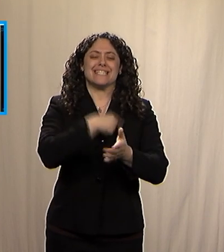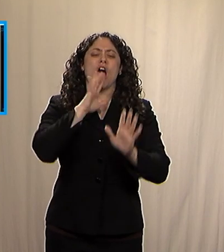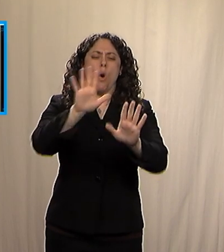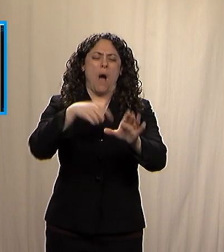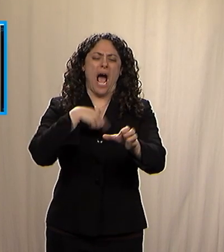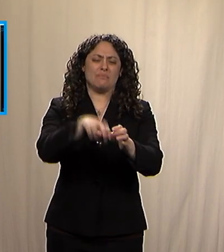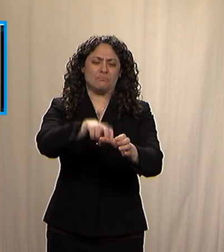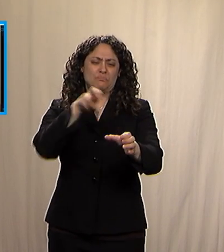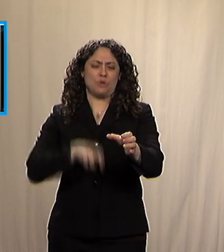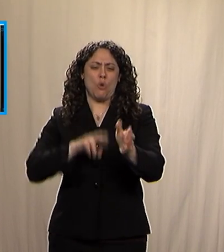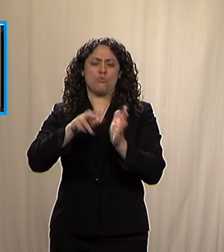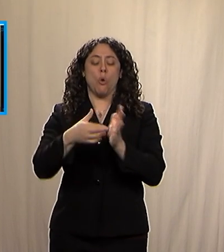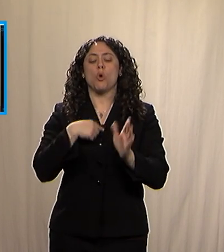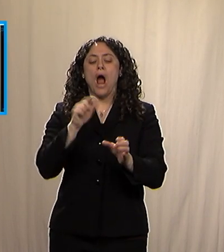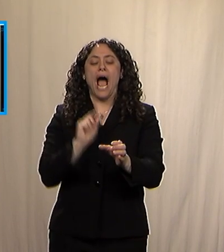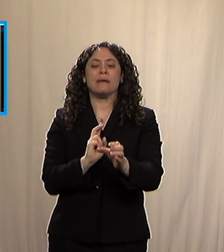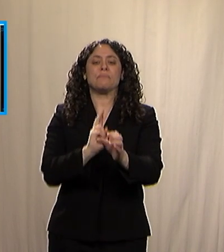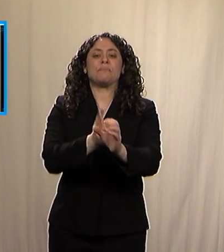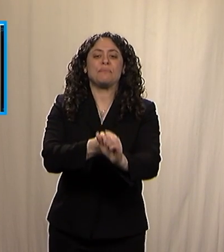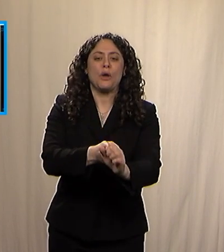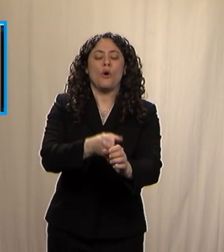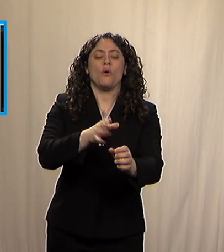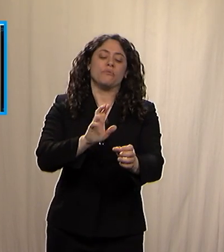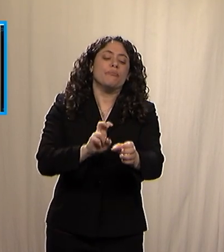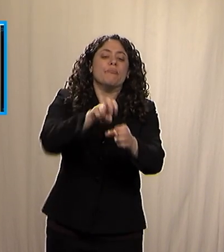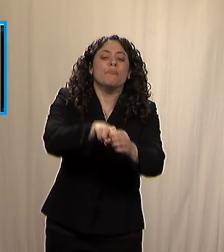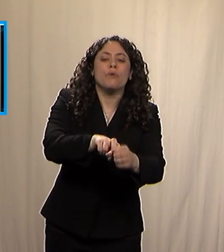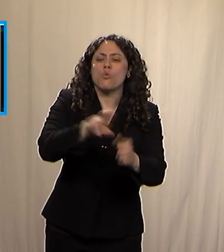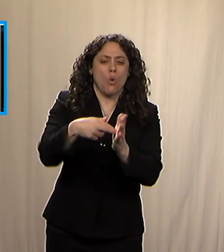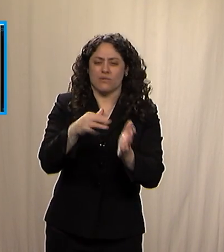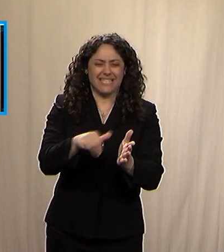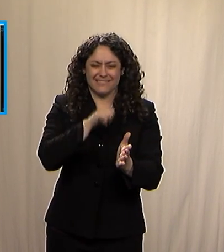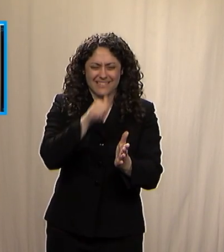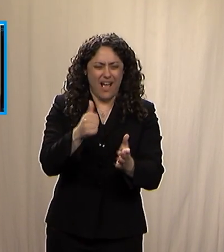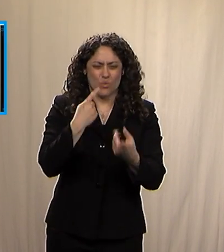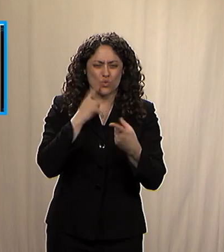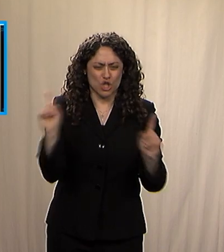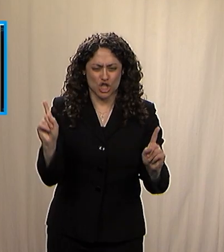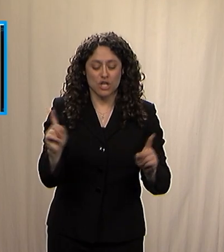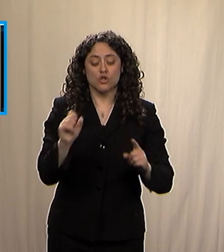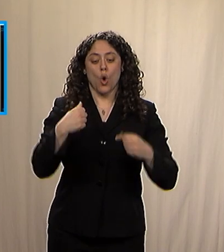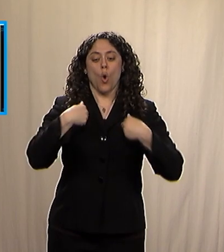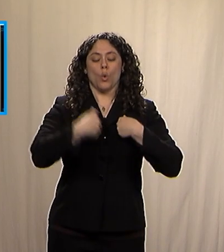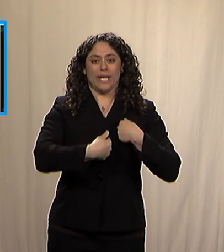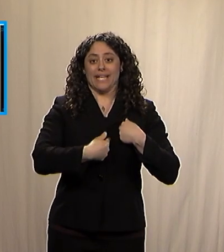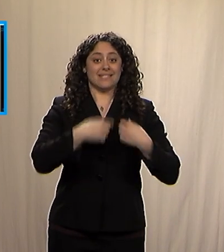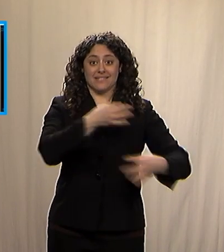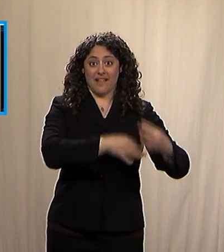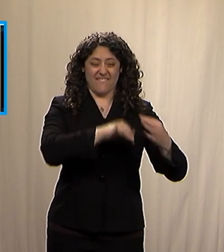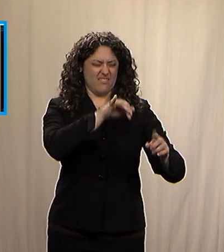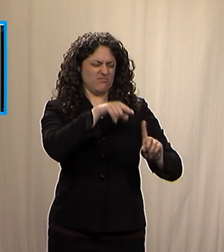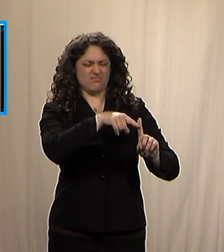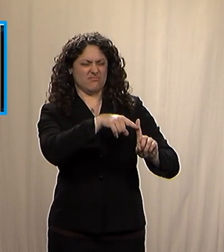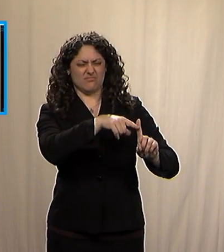They don't really fit. But if we think about the fact that we enact roles. And this is what sociology teaches us.